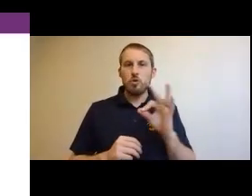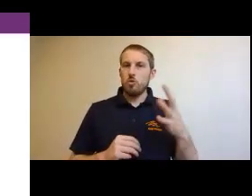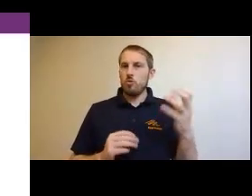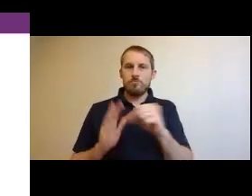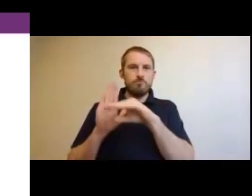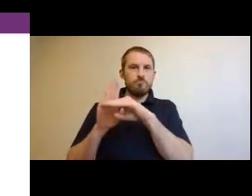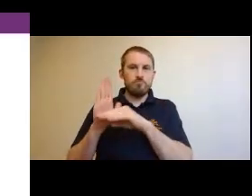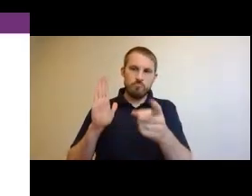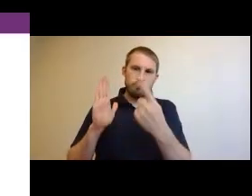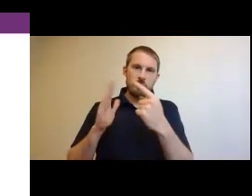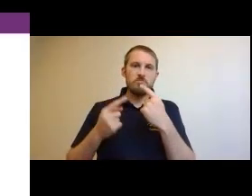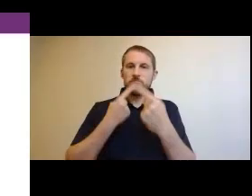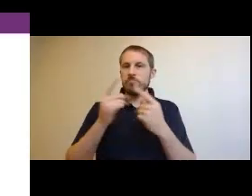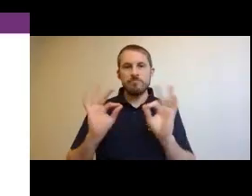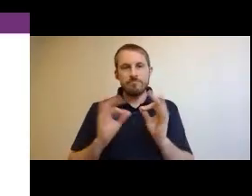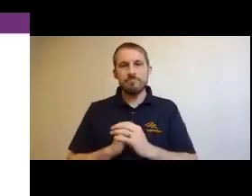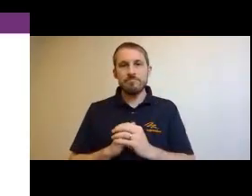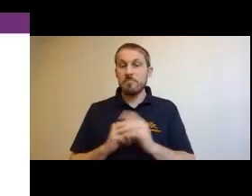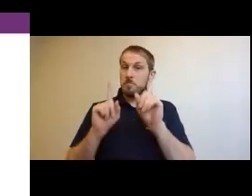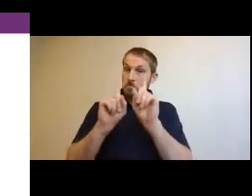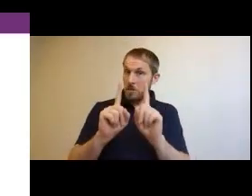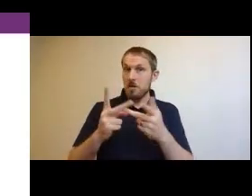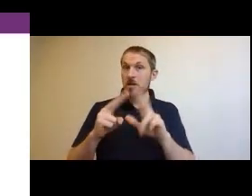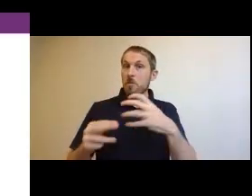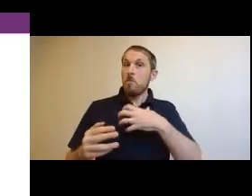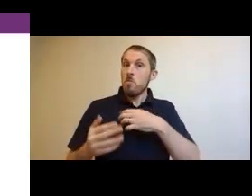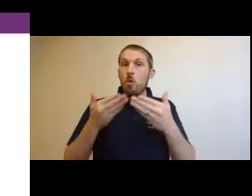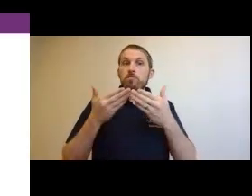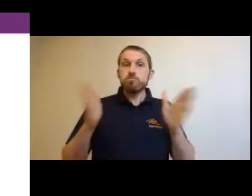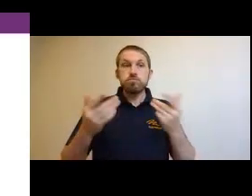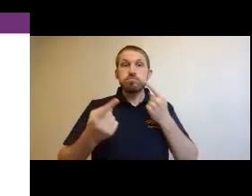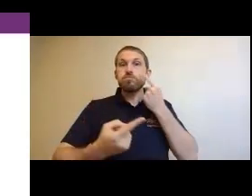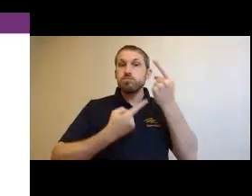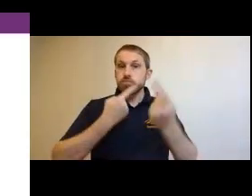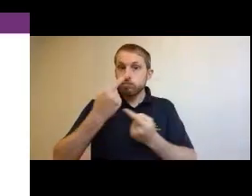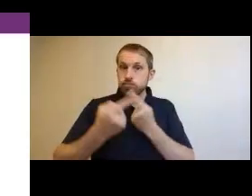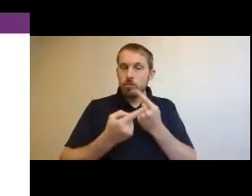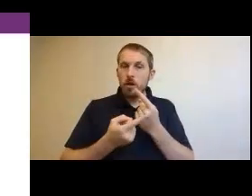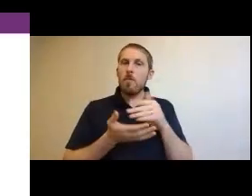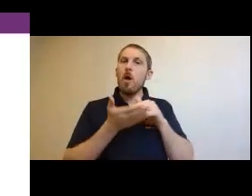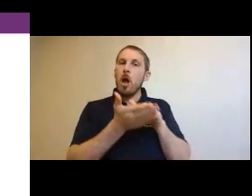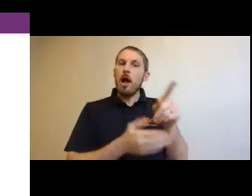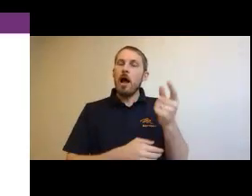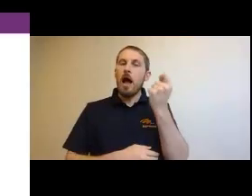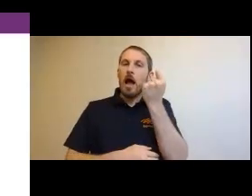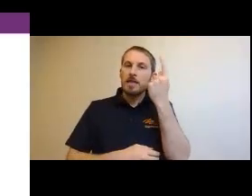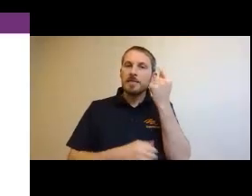The more a person is willing to tell us about what's happening in their life, the easier it is for the partner to develop